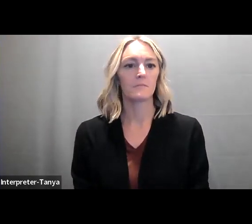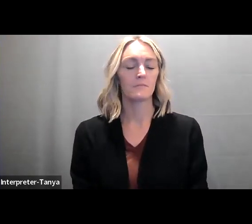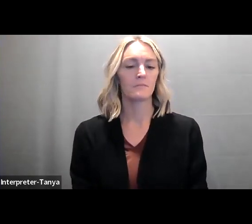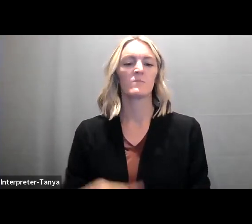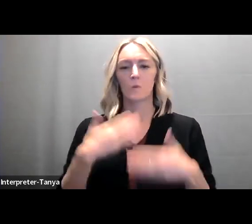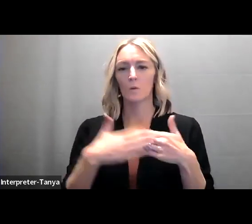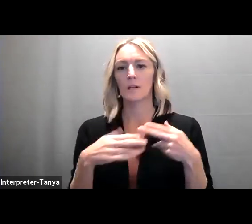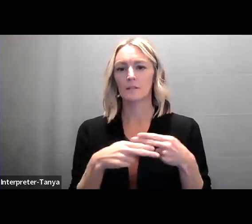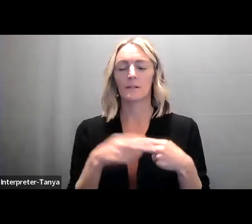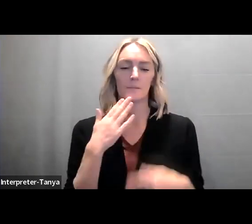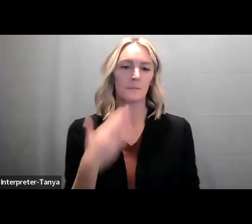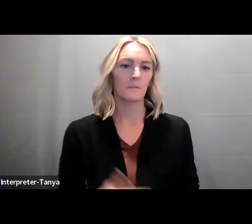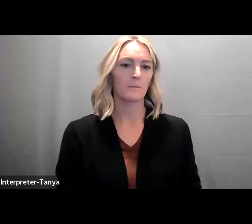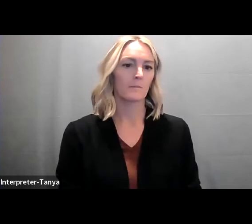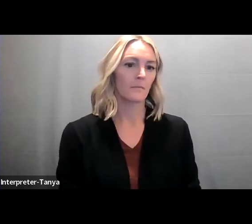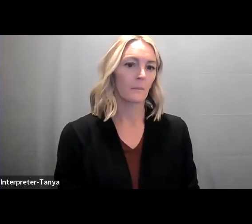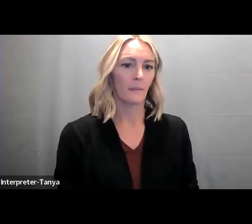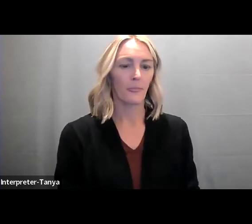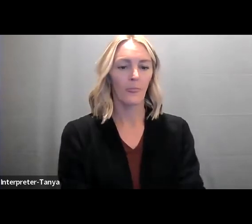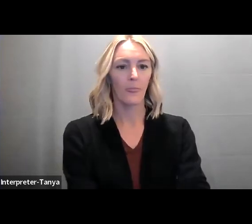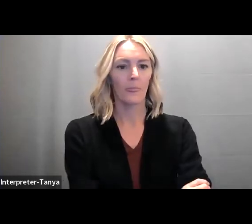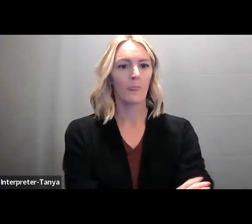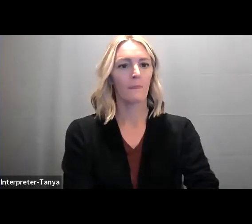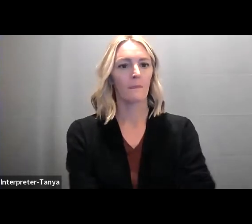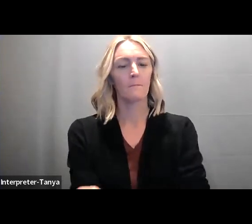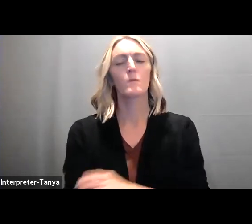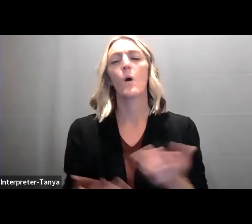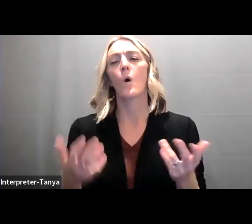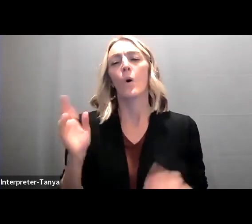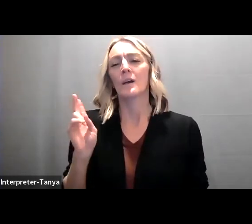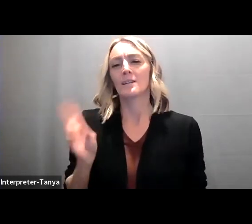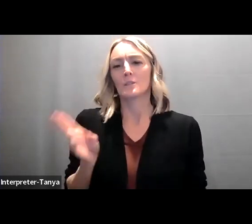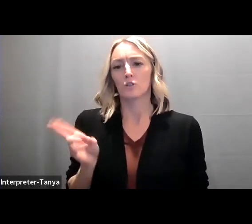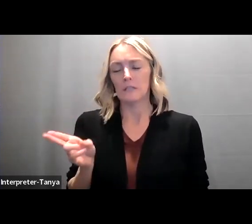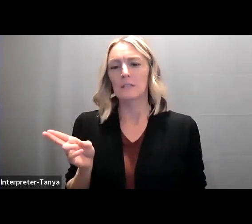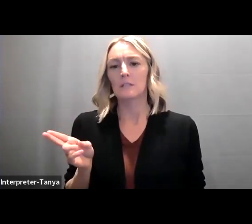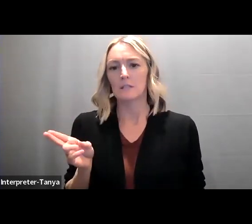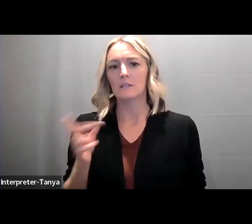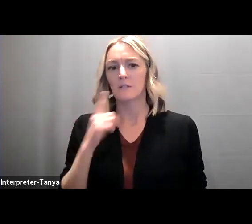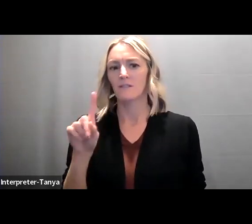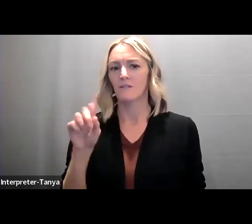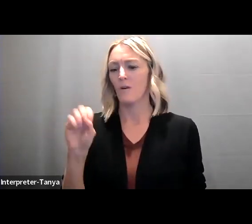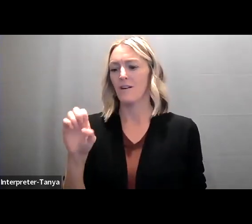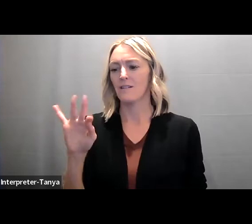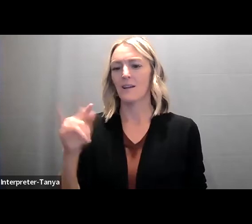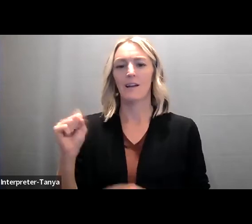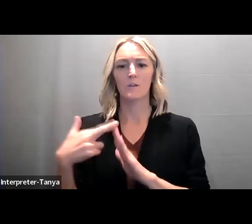So a little background. Where did this role come from?